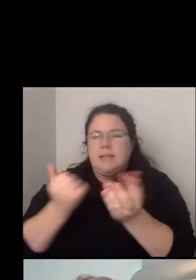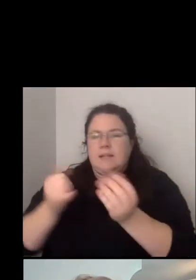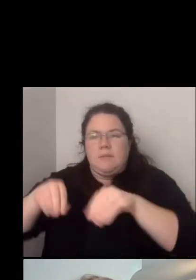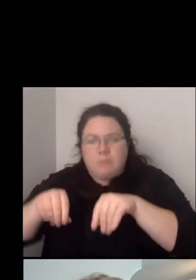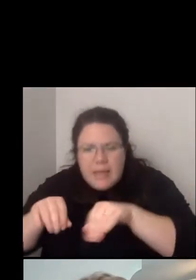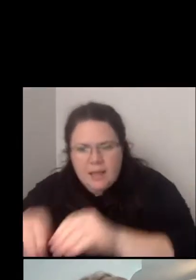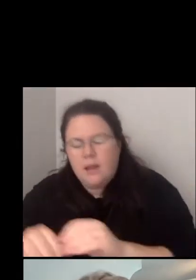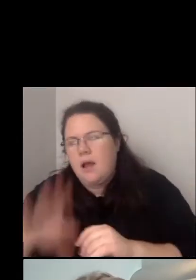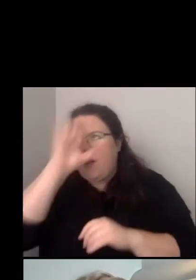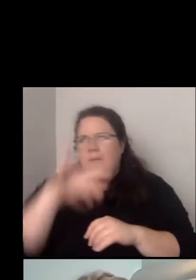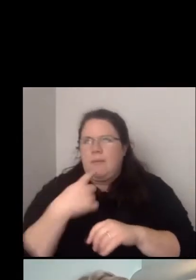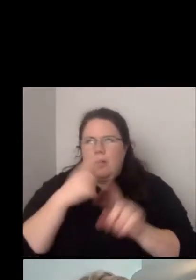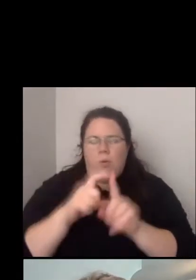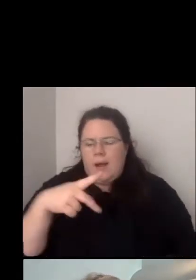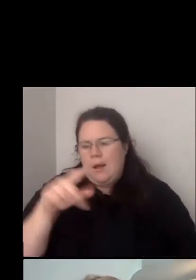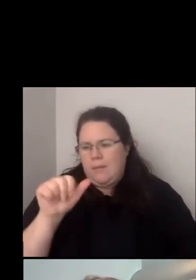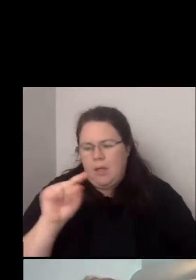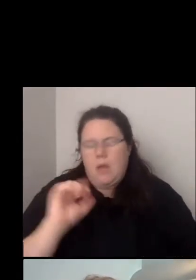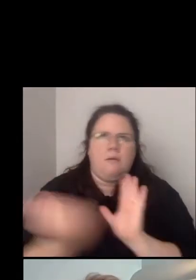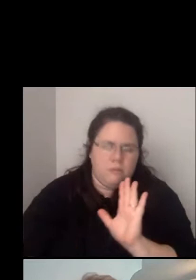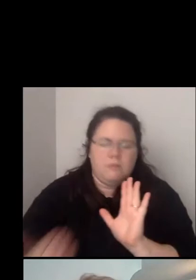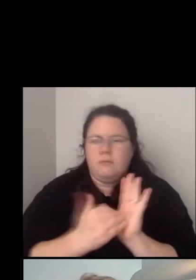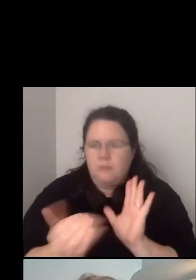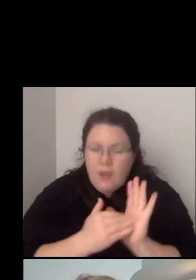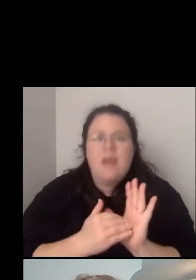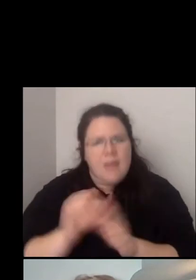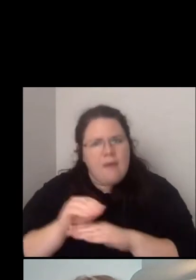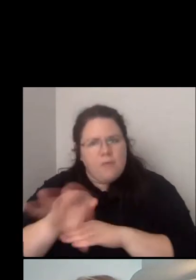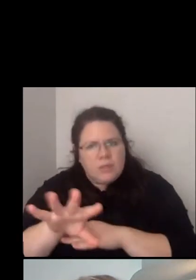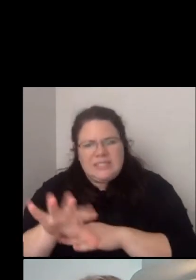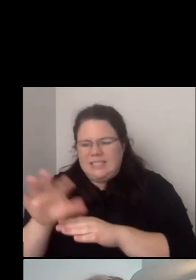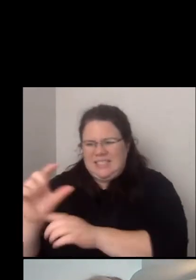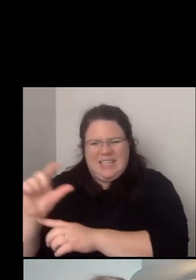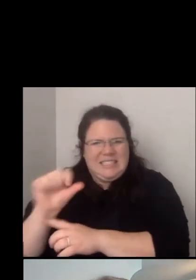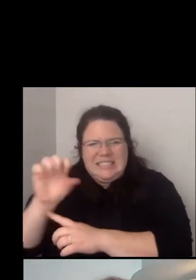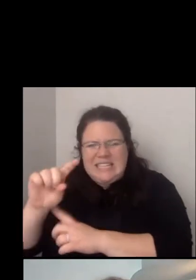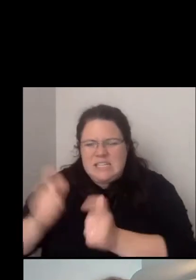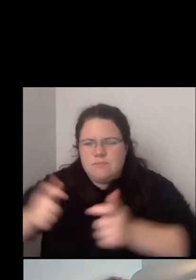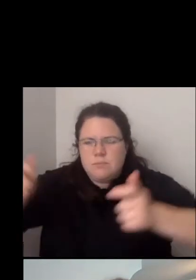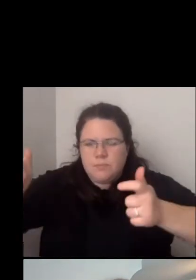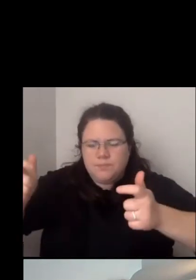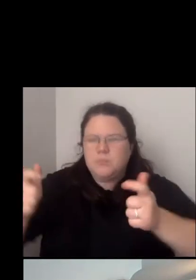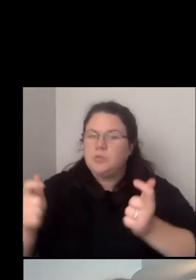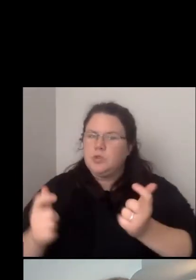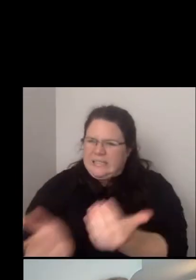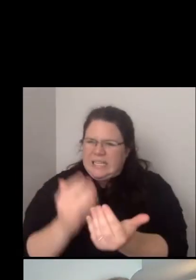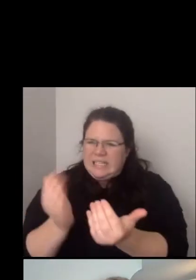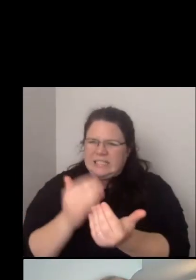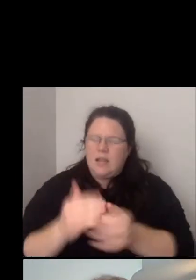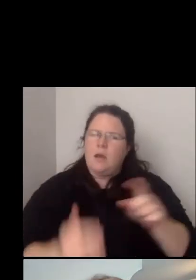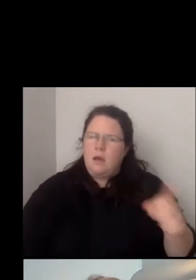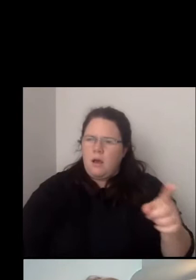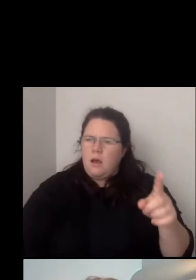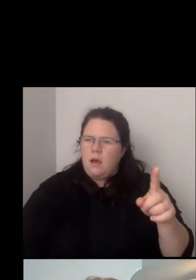And the seeds get bigger, so it can be easy to tell wild--which usually has tiny little seeds--from domesticated.